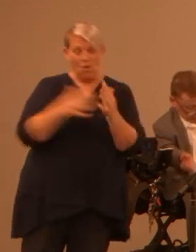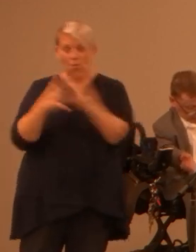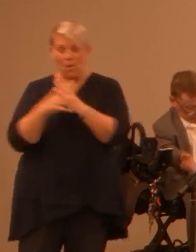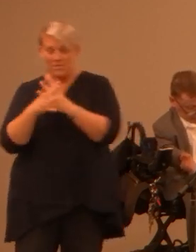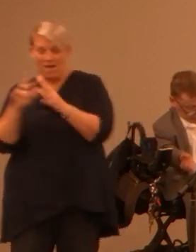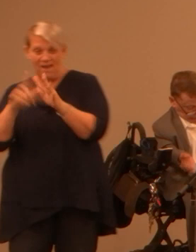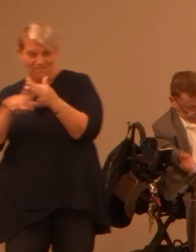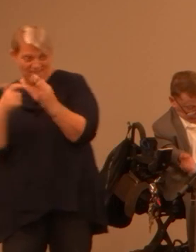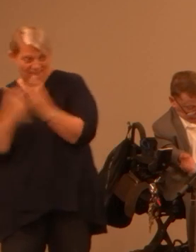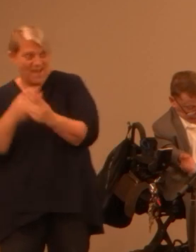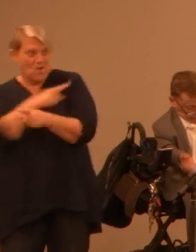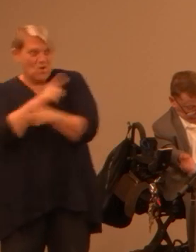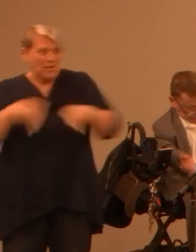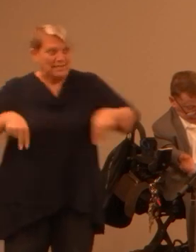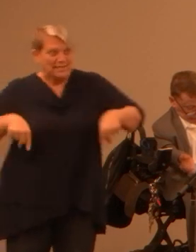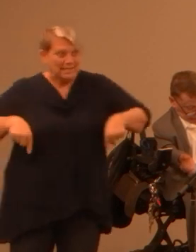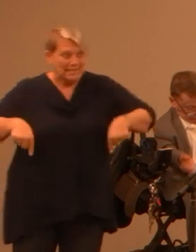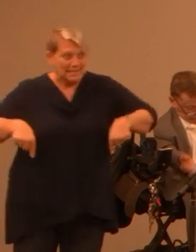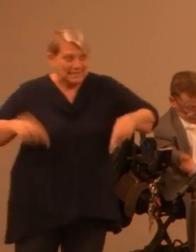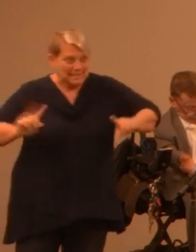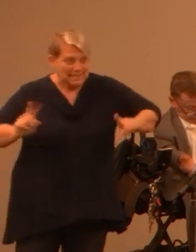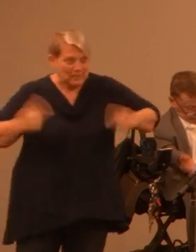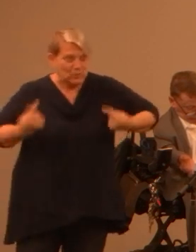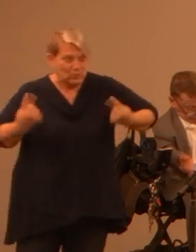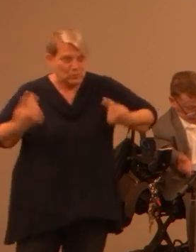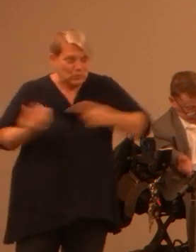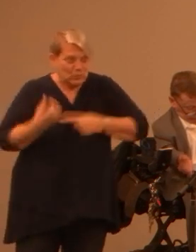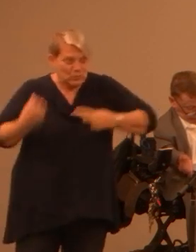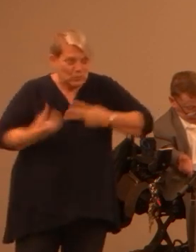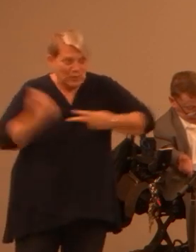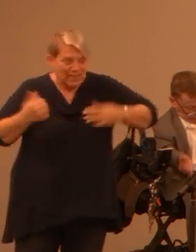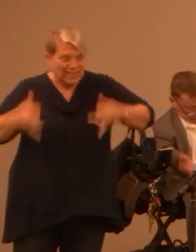all on tenterhooks wondering who will walk away with the big ones.